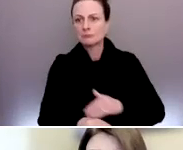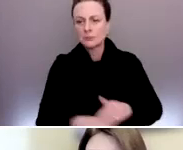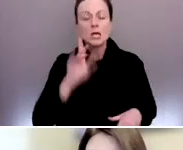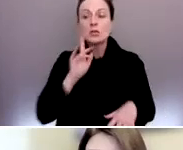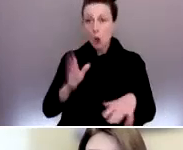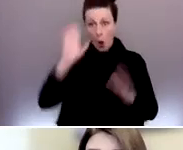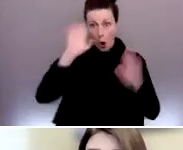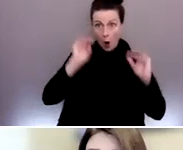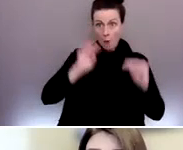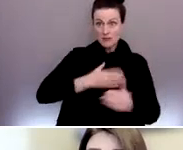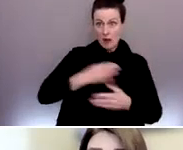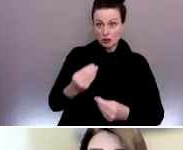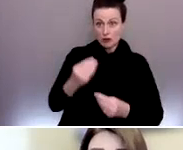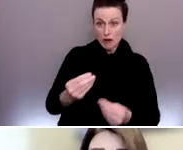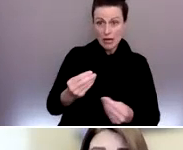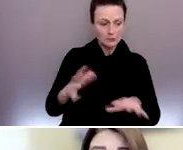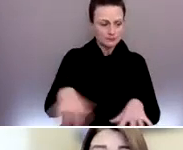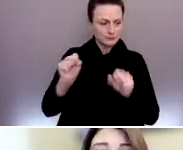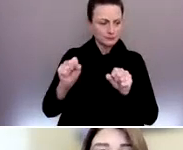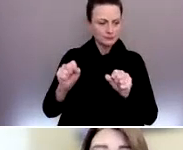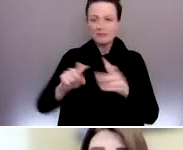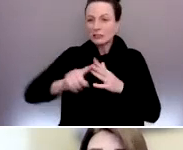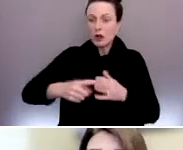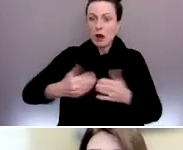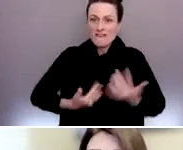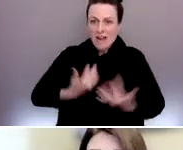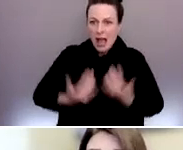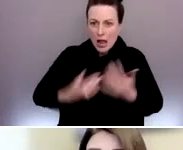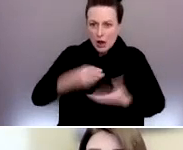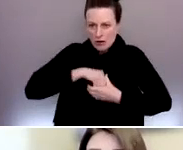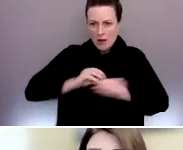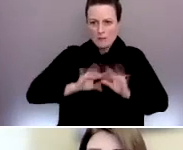of our generations before at enigmatic fire within you so bright that it will shine the